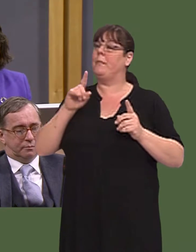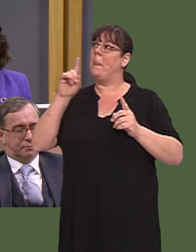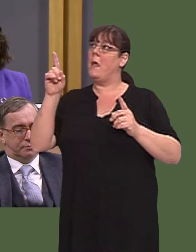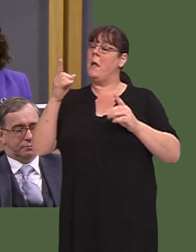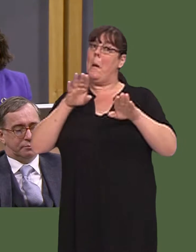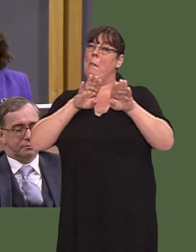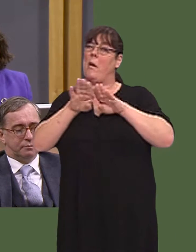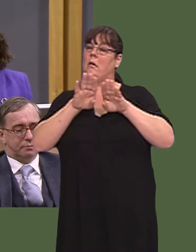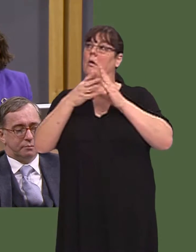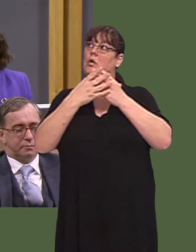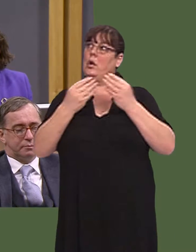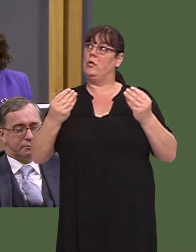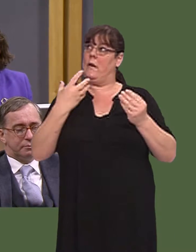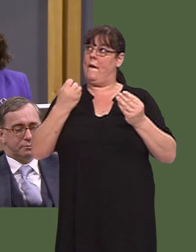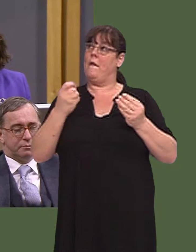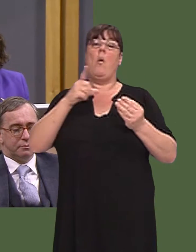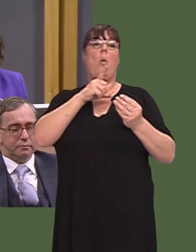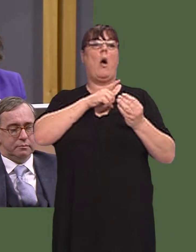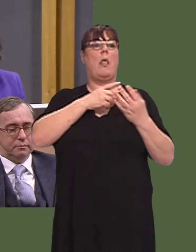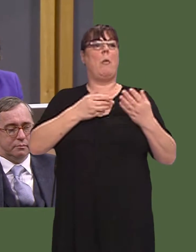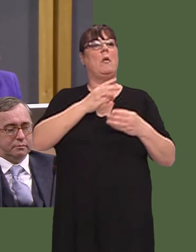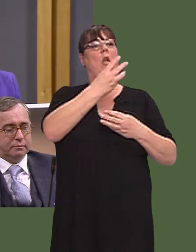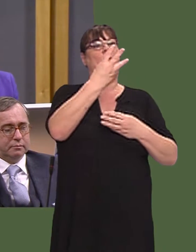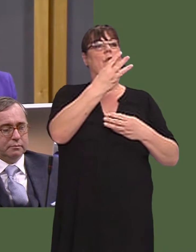There is a practical solution to this problem, because at the moment there are three Welsh-medium